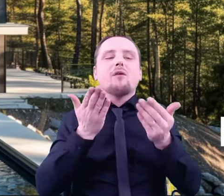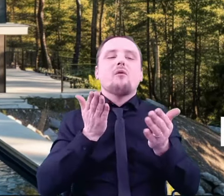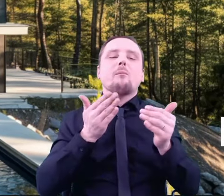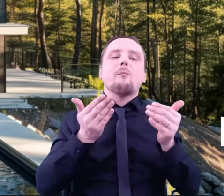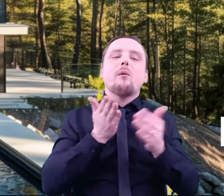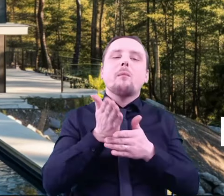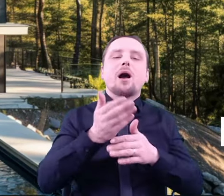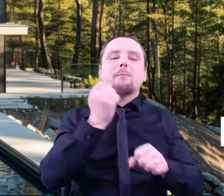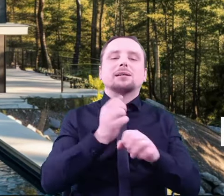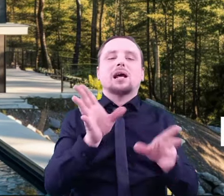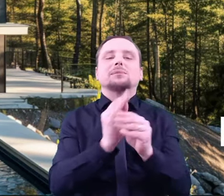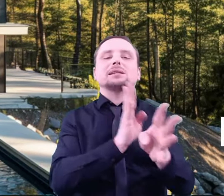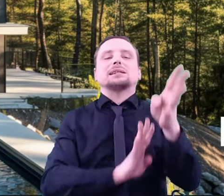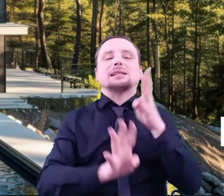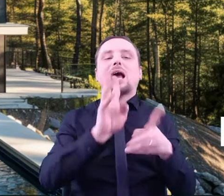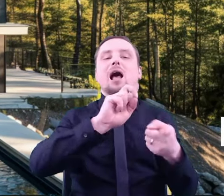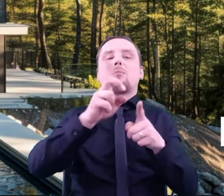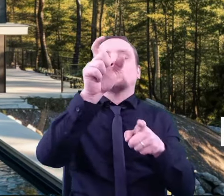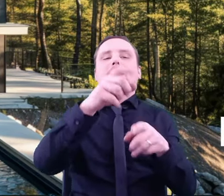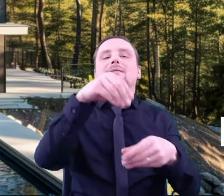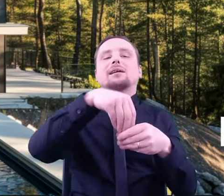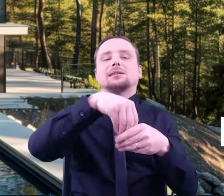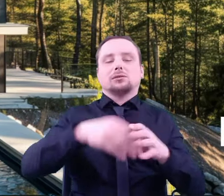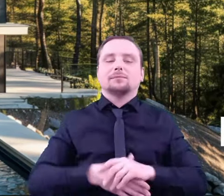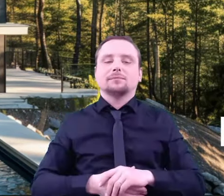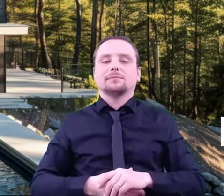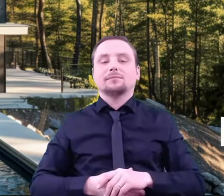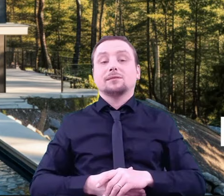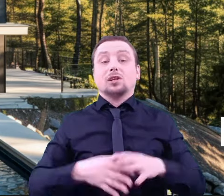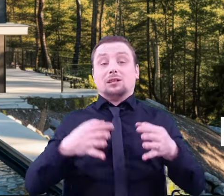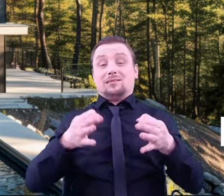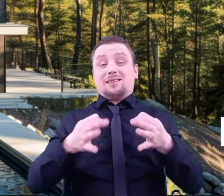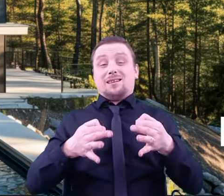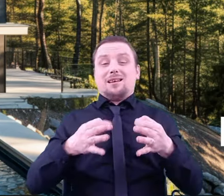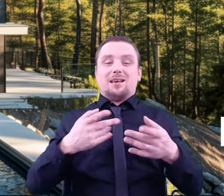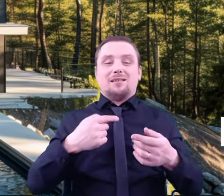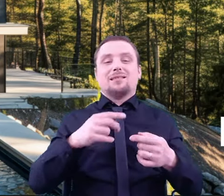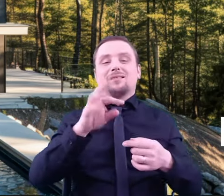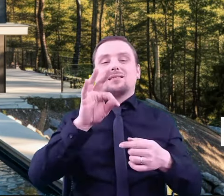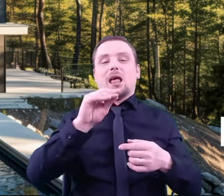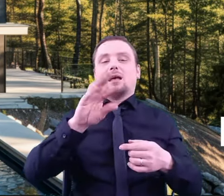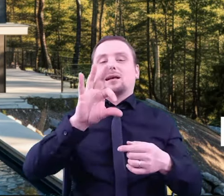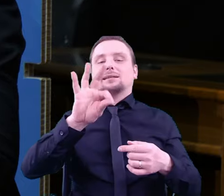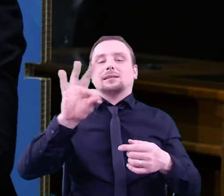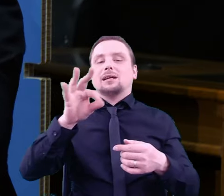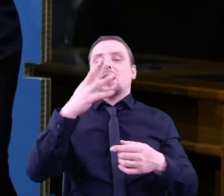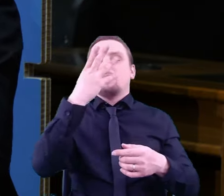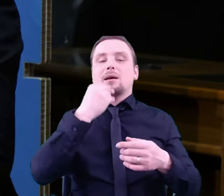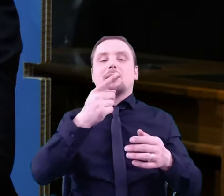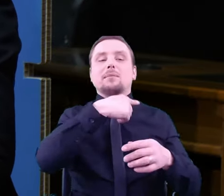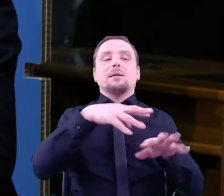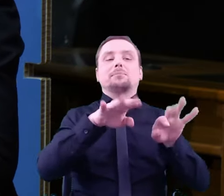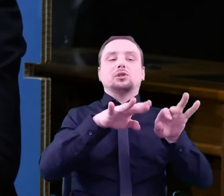Nowadays, text-to-image programs that rely on prompt typing and image generation